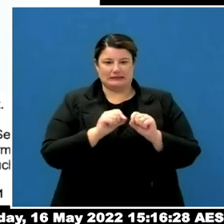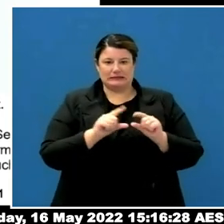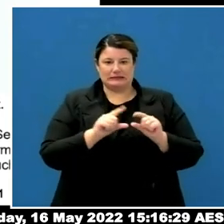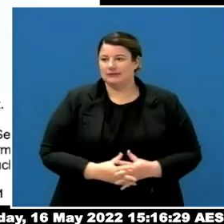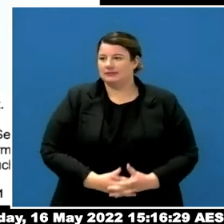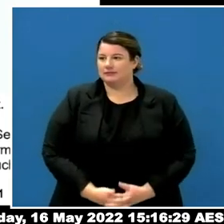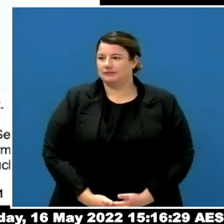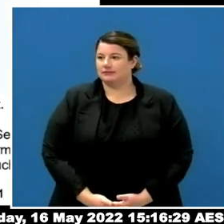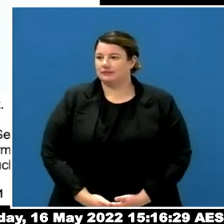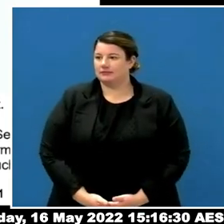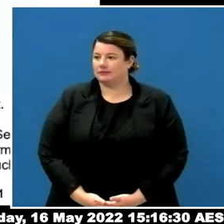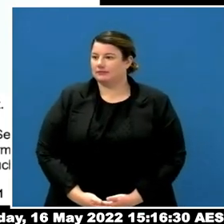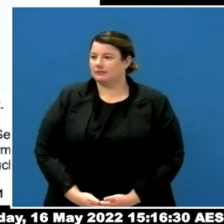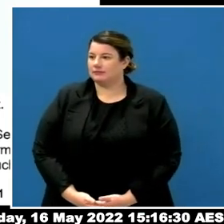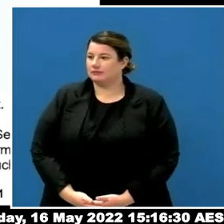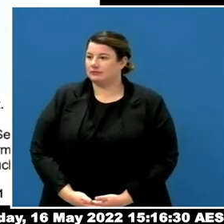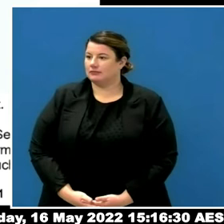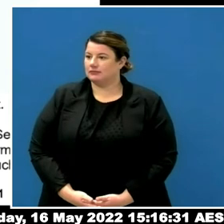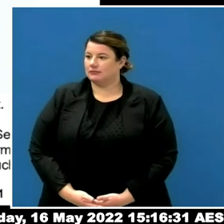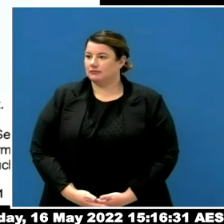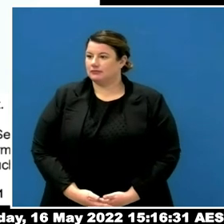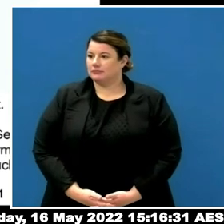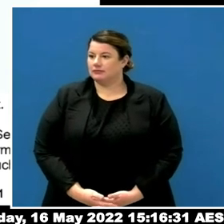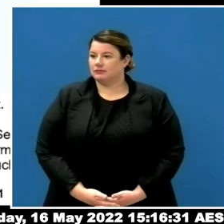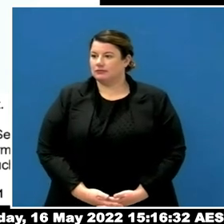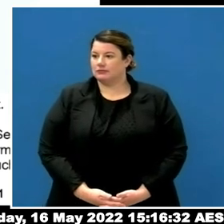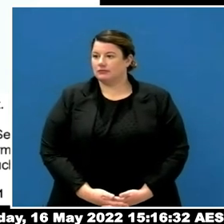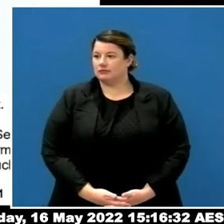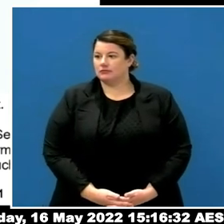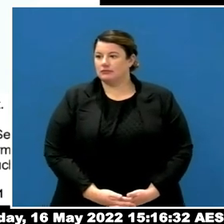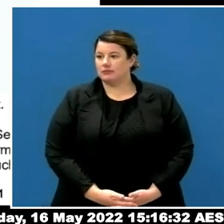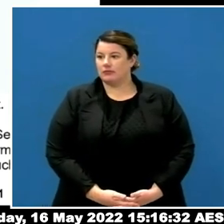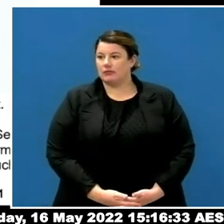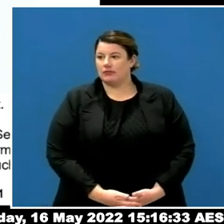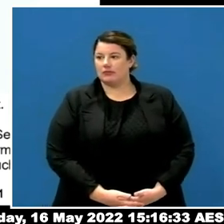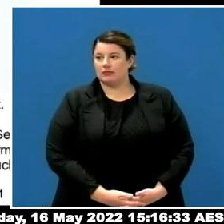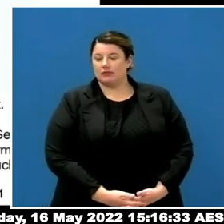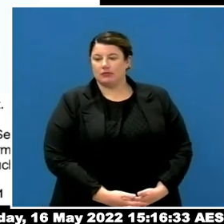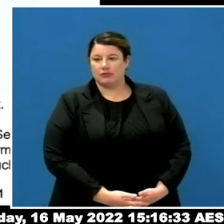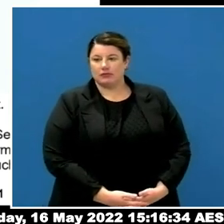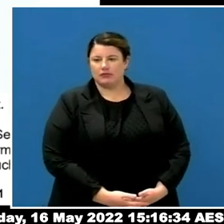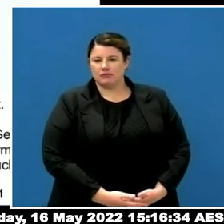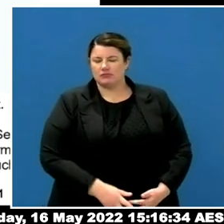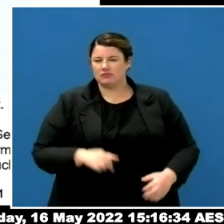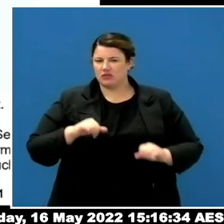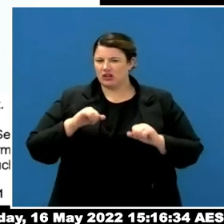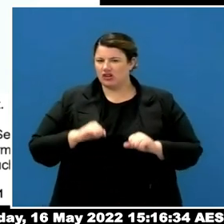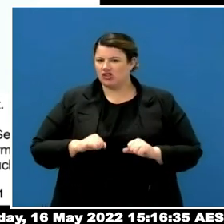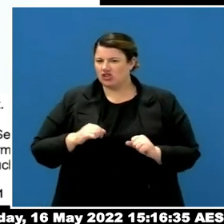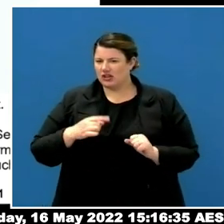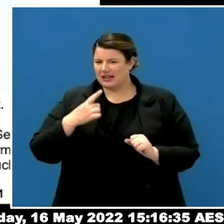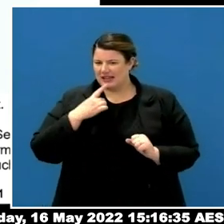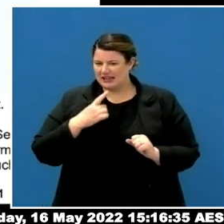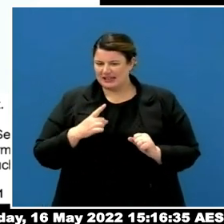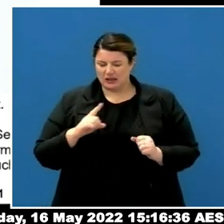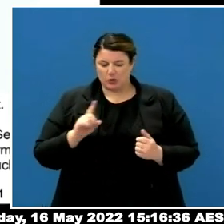Sorry, what's the status of this document? The version that I've got doesn't seem to be signed or dated.